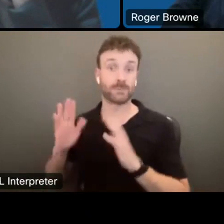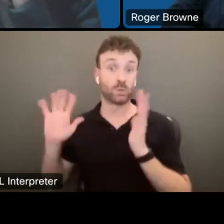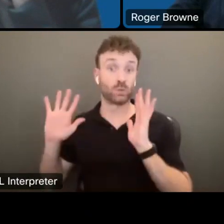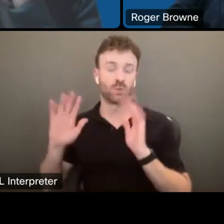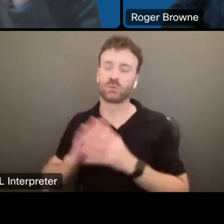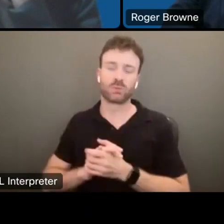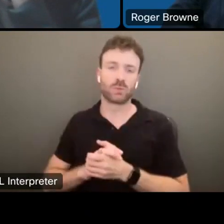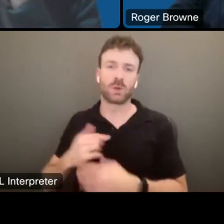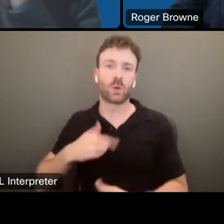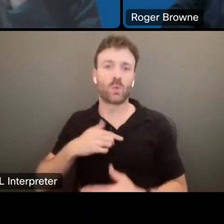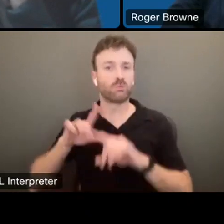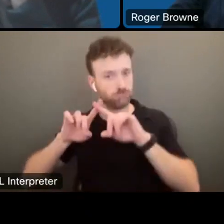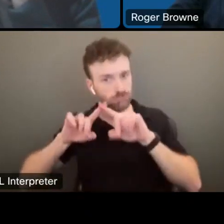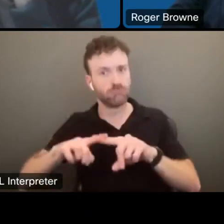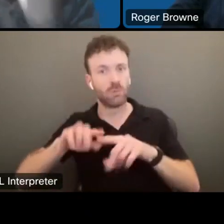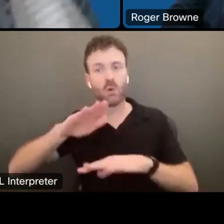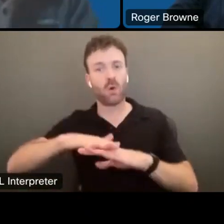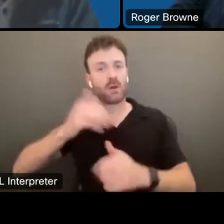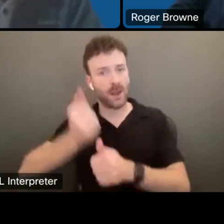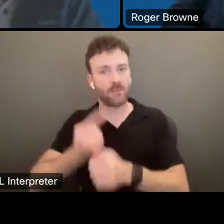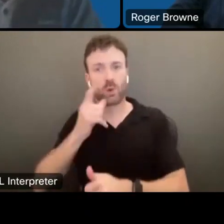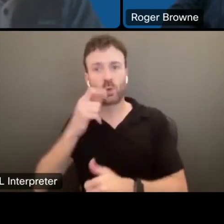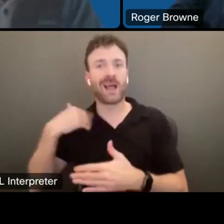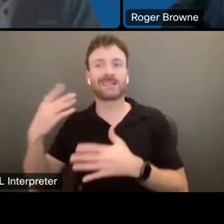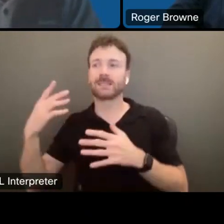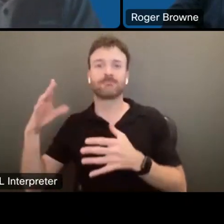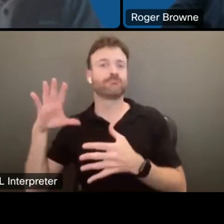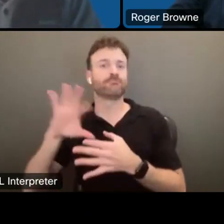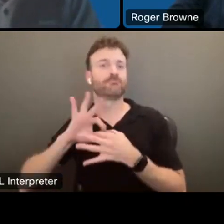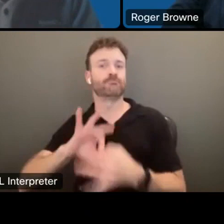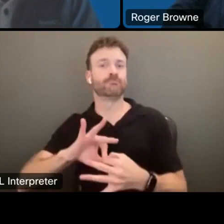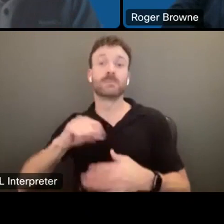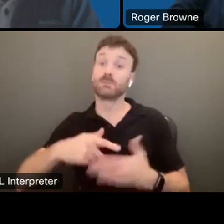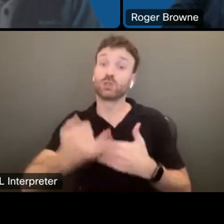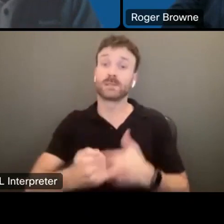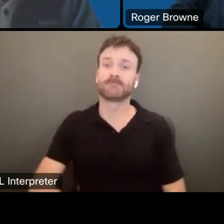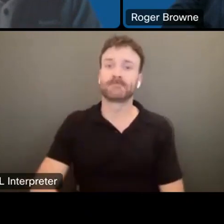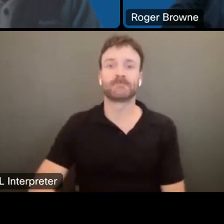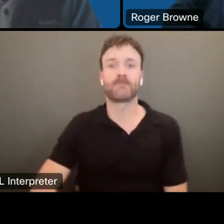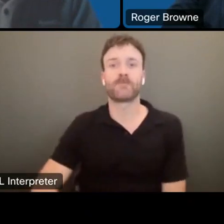We rely on everybody who has some kind of influence on the project. Charissa Iogna: Perfect.